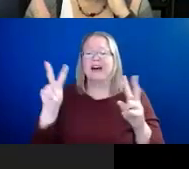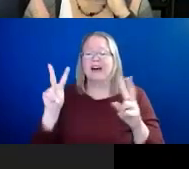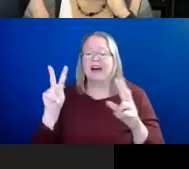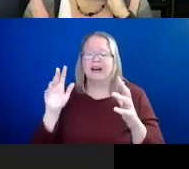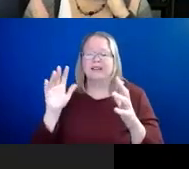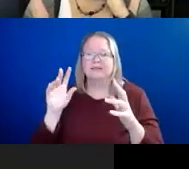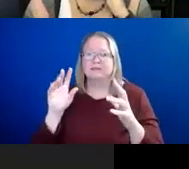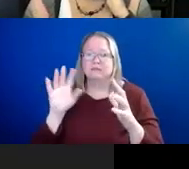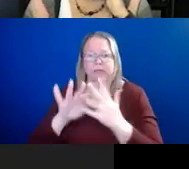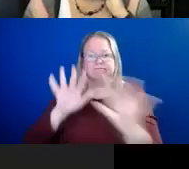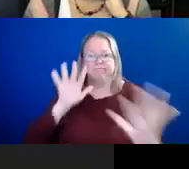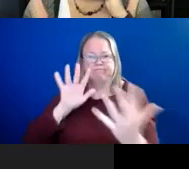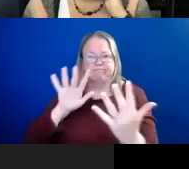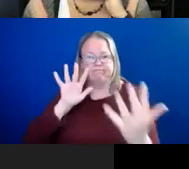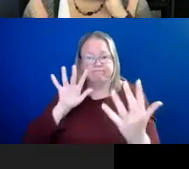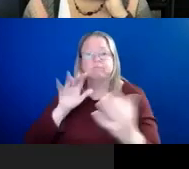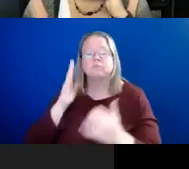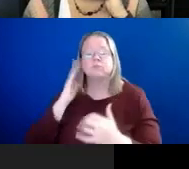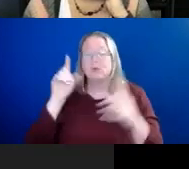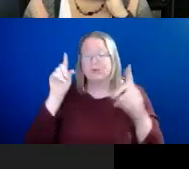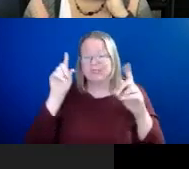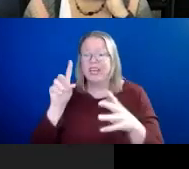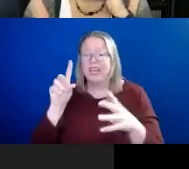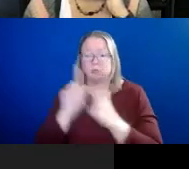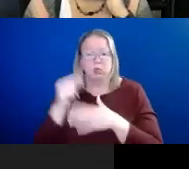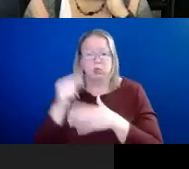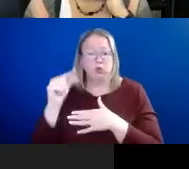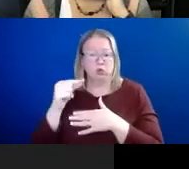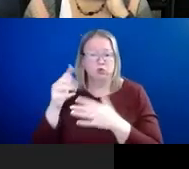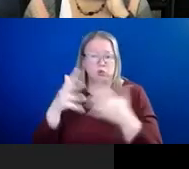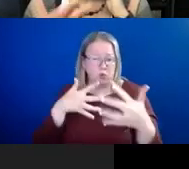You can test this by printing a grayscale and 13:28:35 seeing how clear